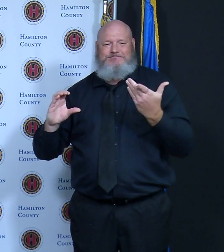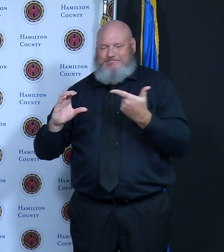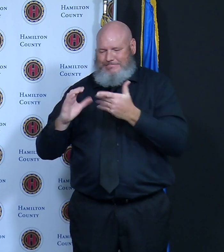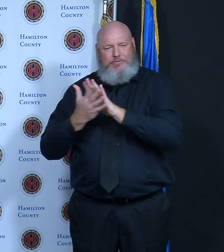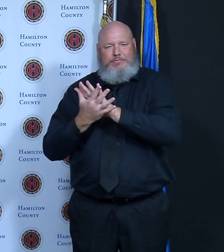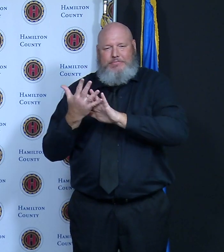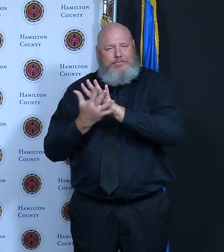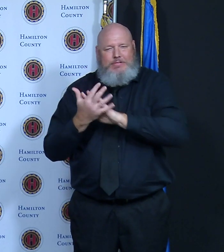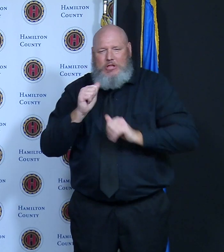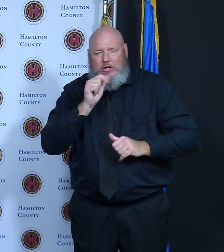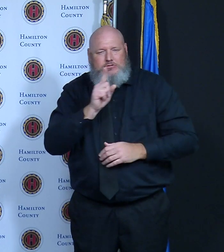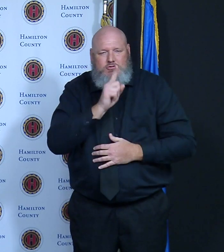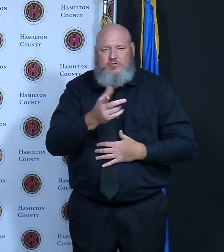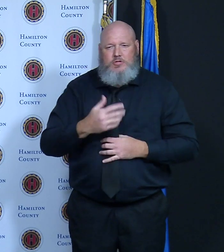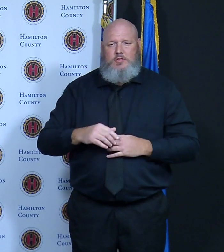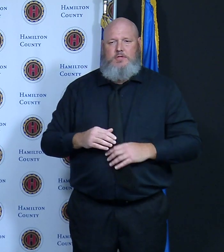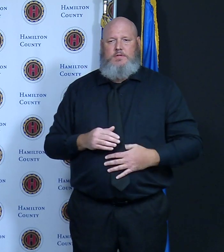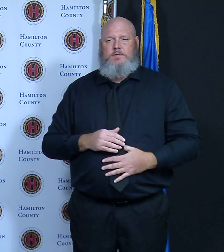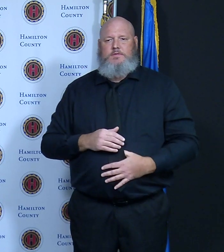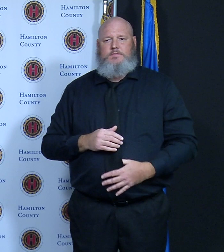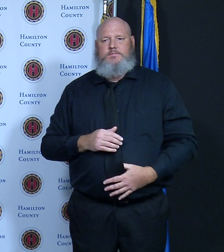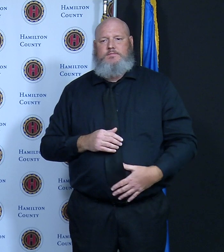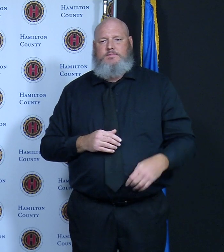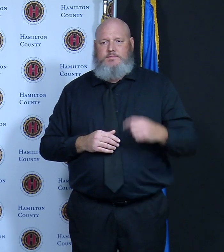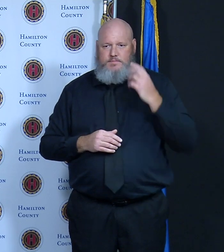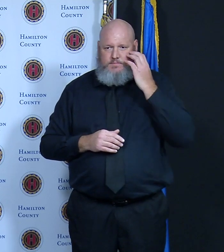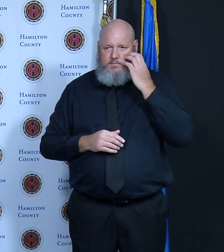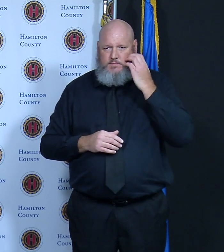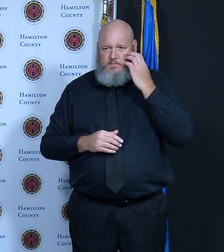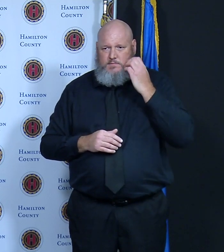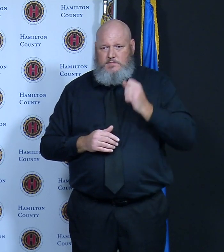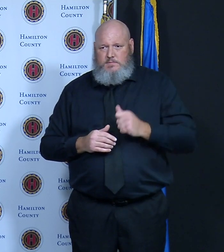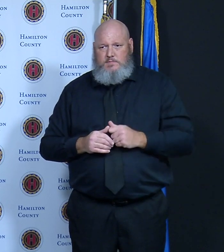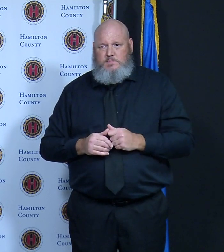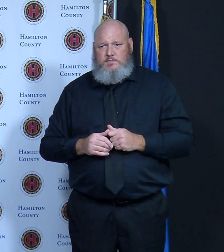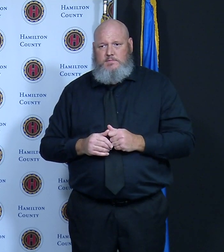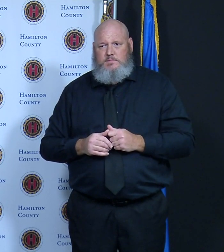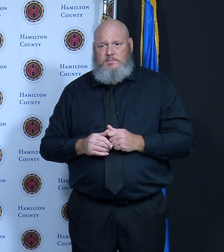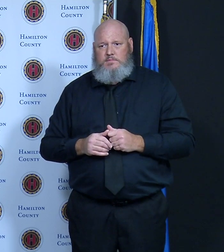so I mean I haven't been tested because I'm I'm not exhibiting any symptoms I'm